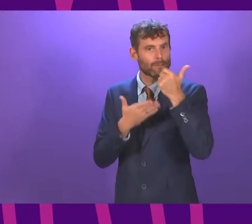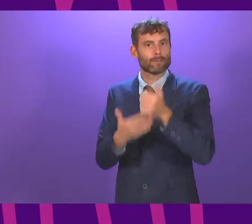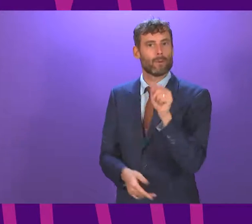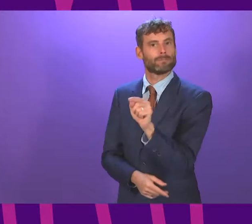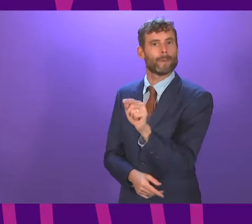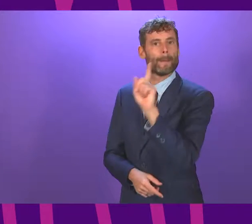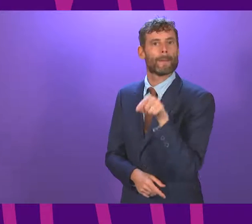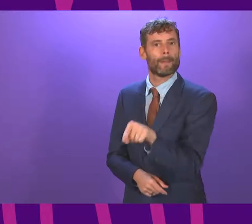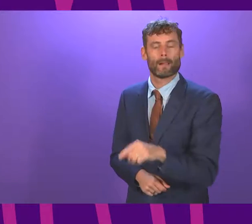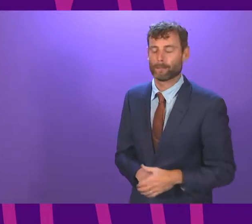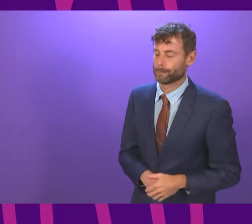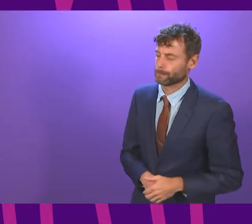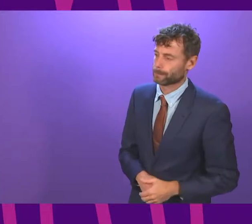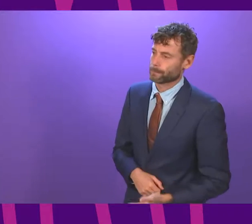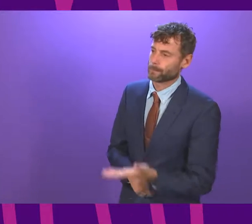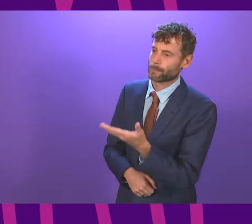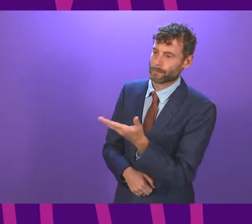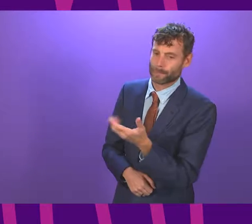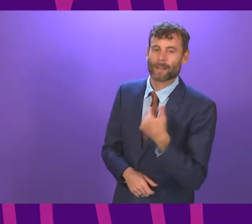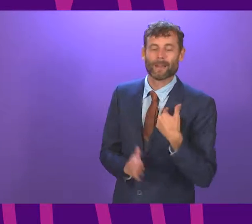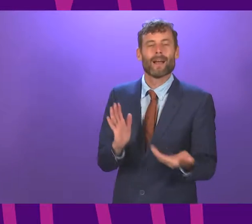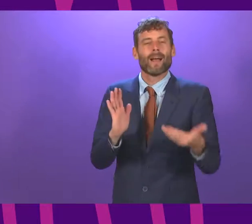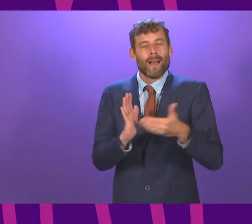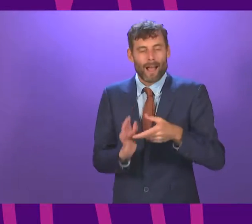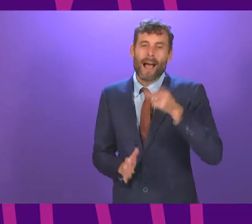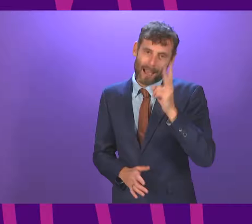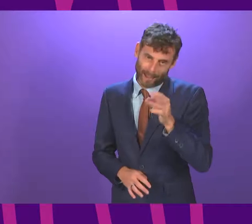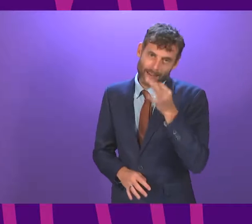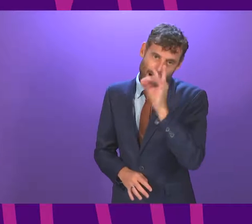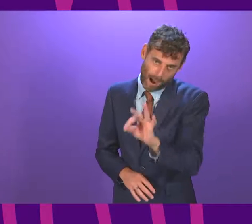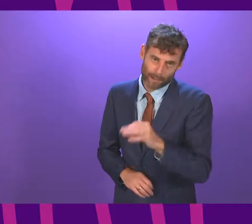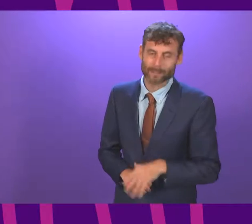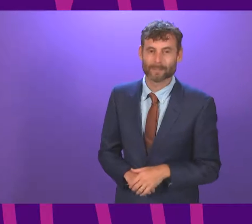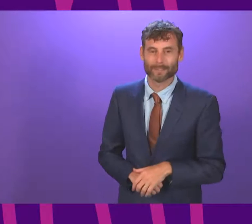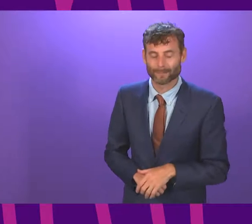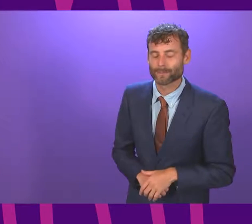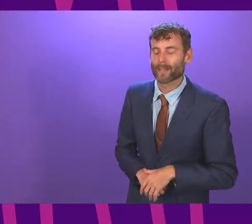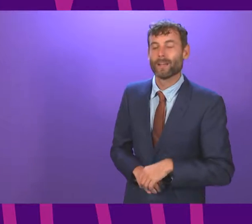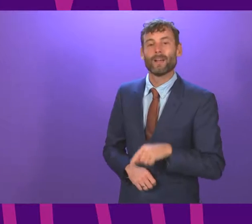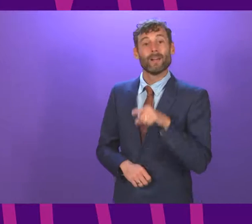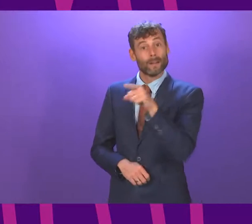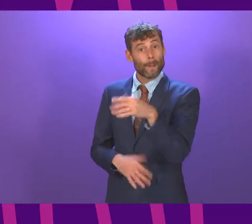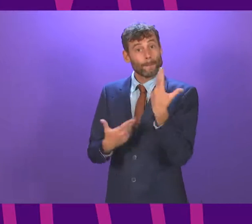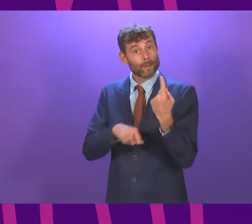Thank you, Presiding Officer. I will try again. What discussions has the Scottish Government had with the Ministry of Defence on the